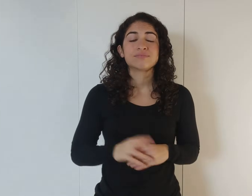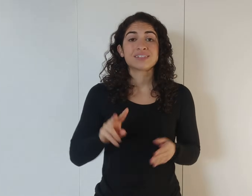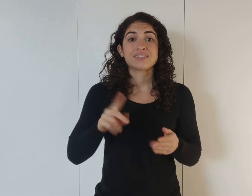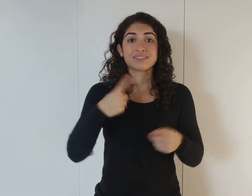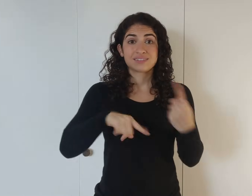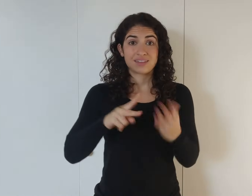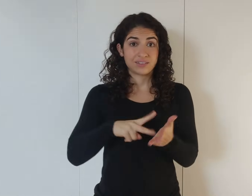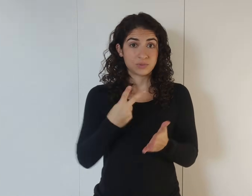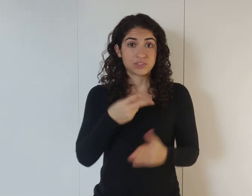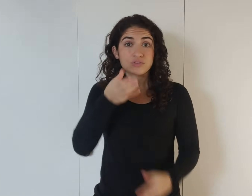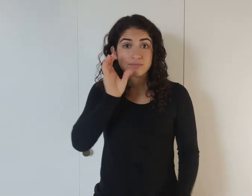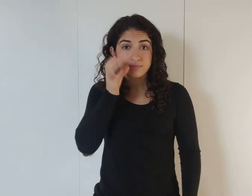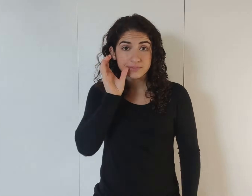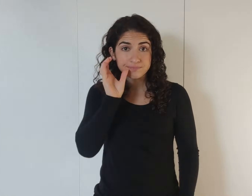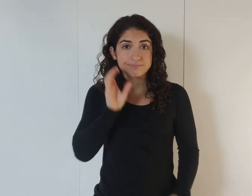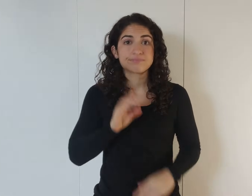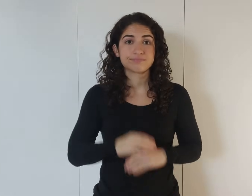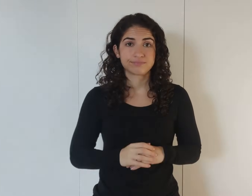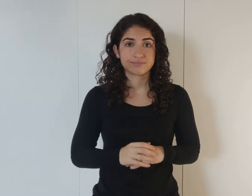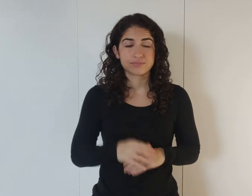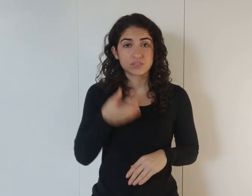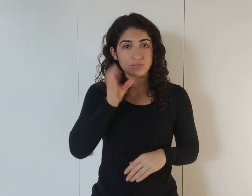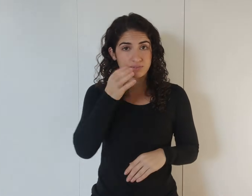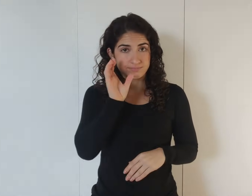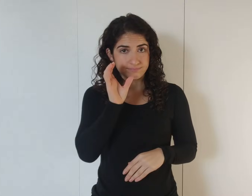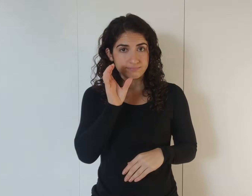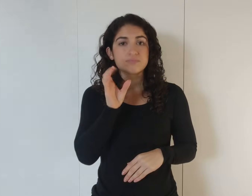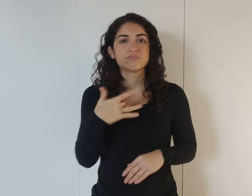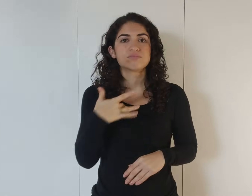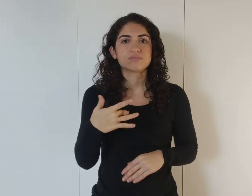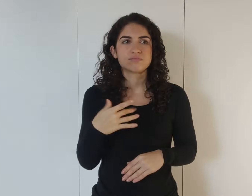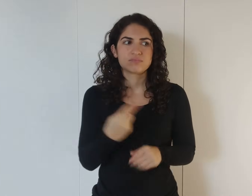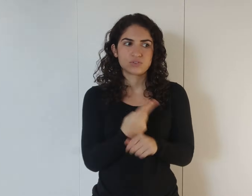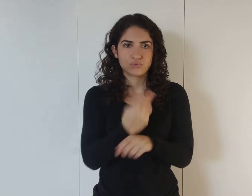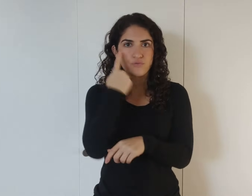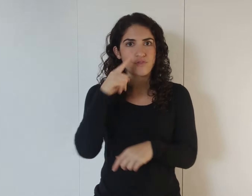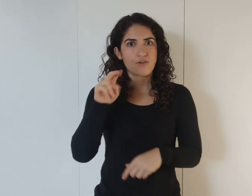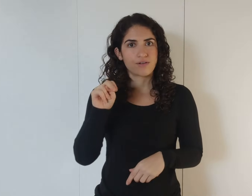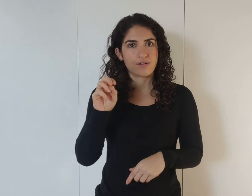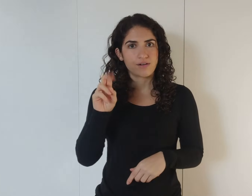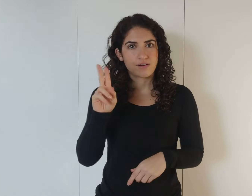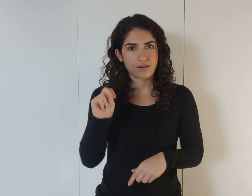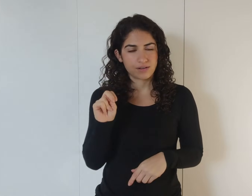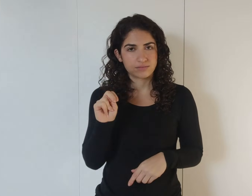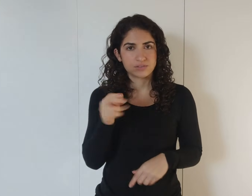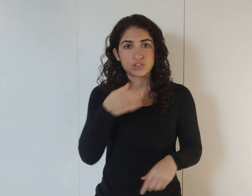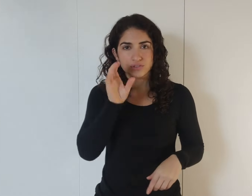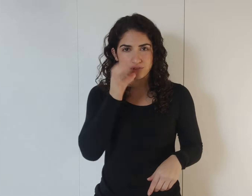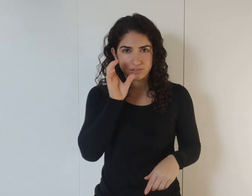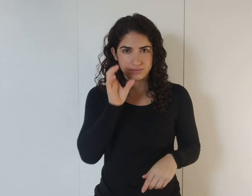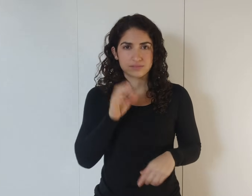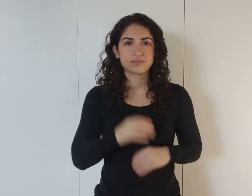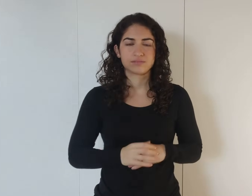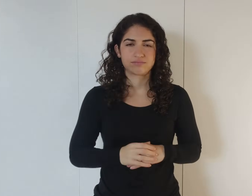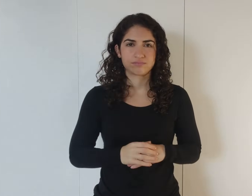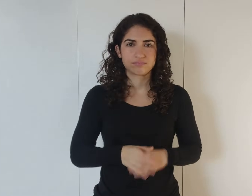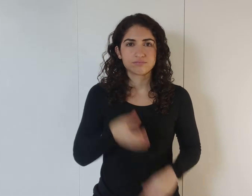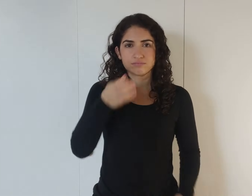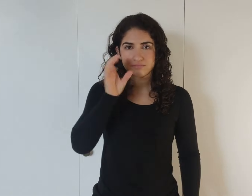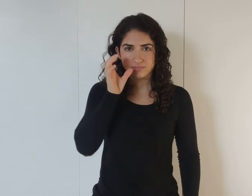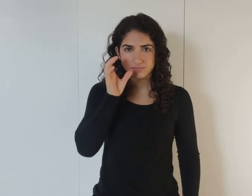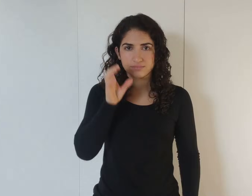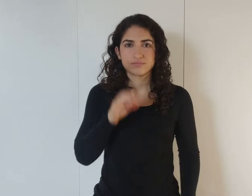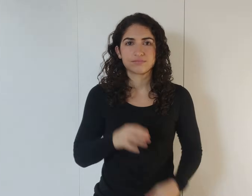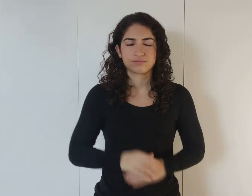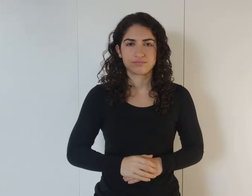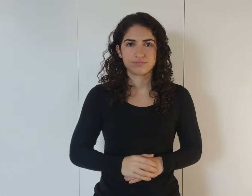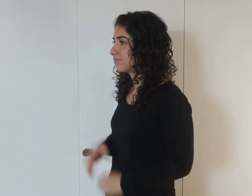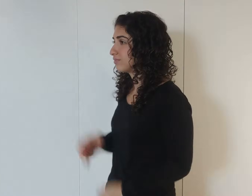You can sign it twice: "a drink", and that tends to be used for the noun. "a drink."